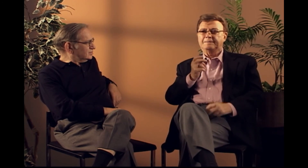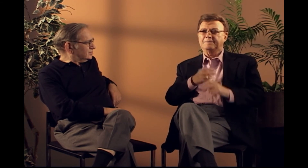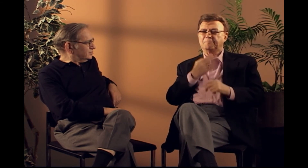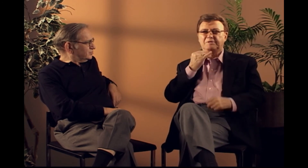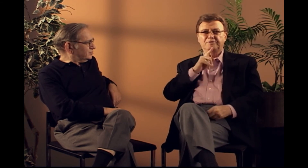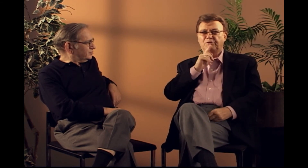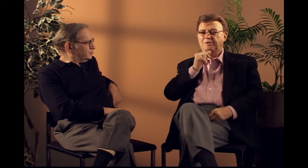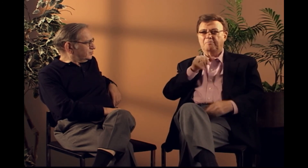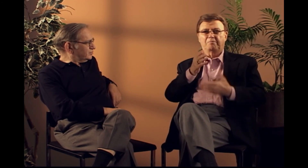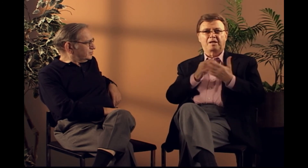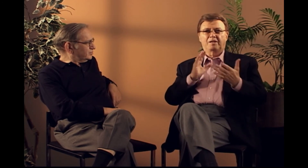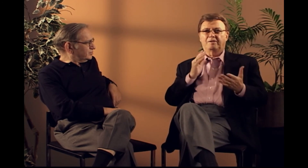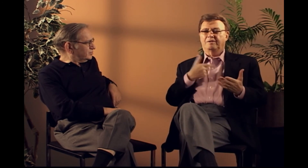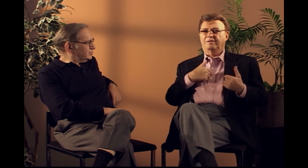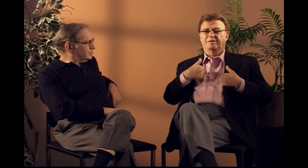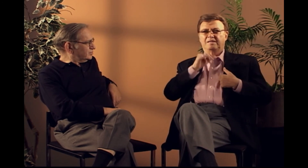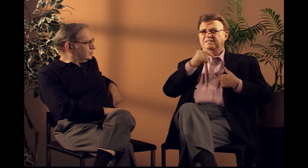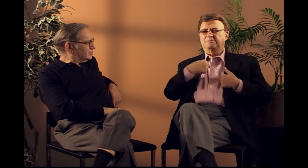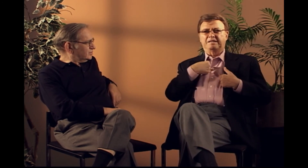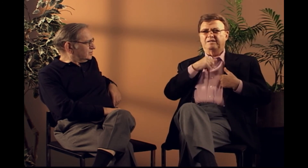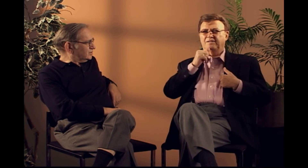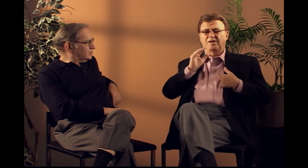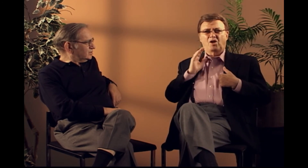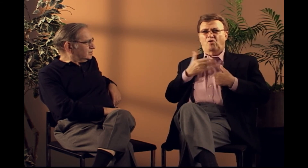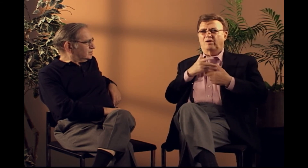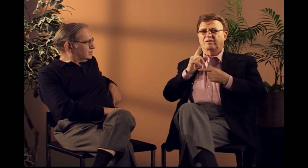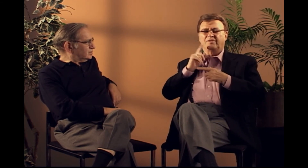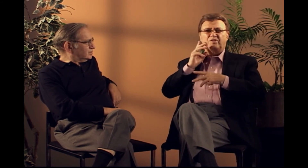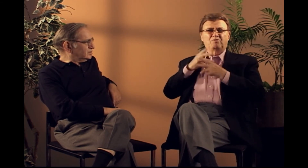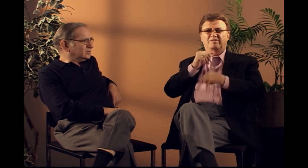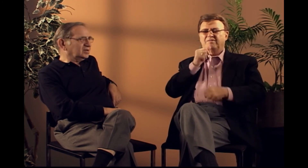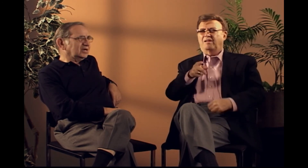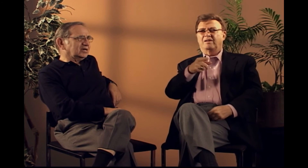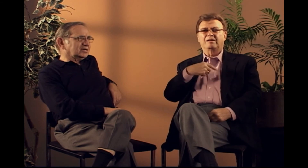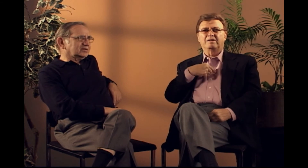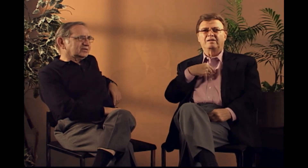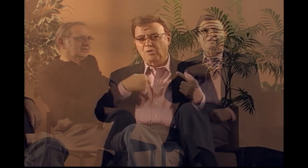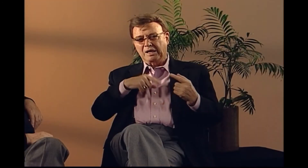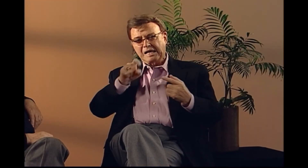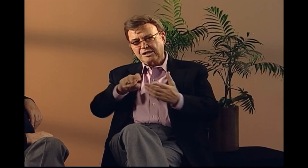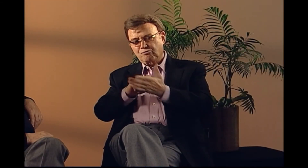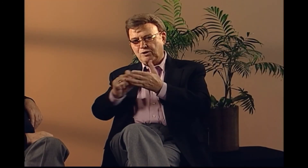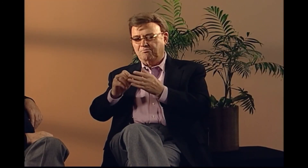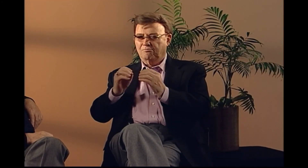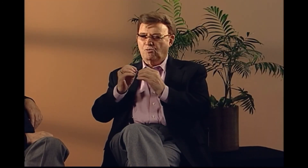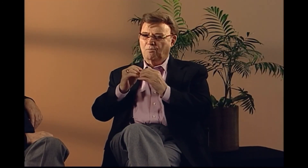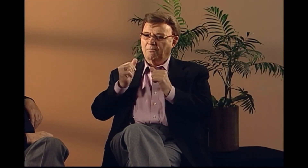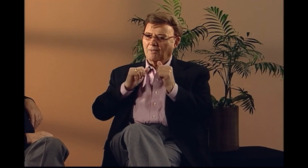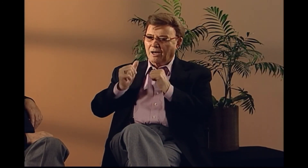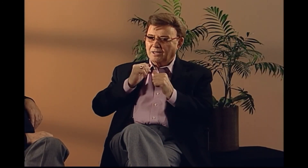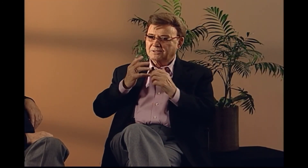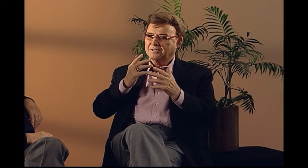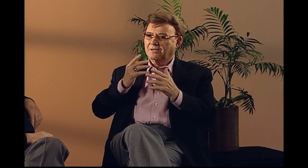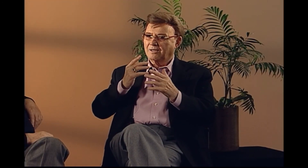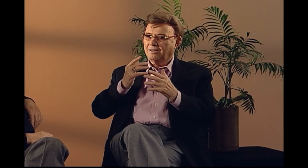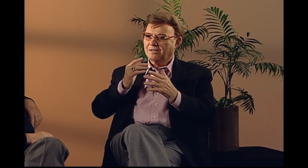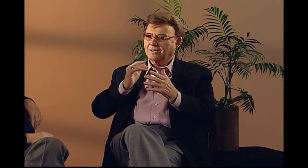but now deaf people are trying to act in that hearing way, and that's not part of us. It's not part of me. It's not part of our deaf world.